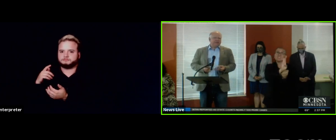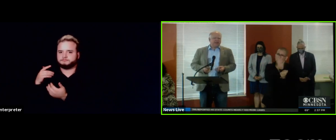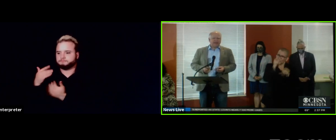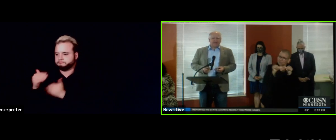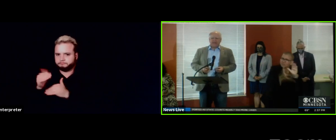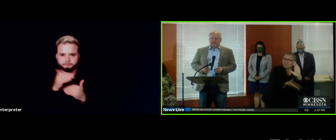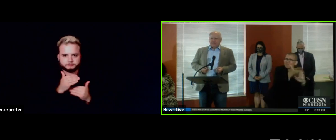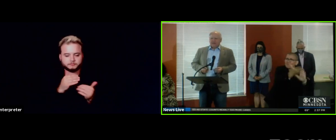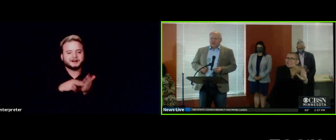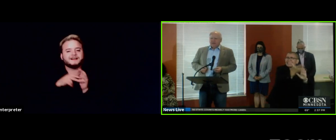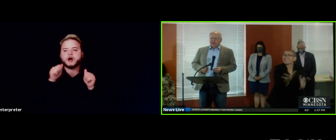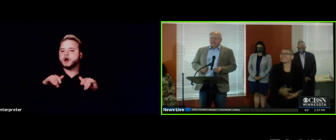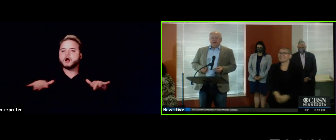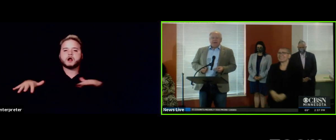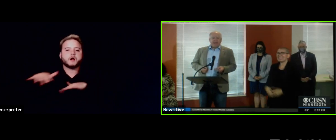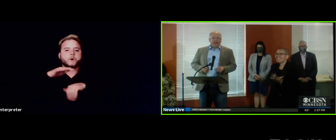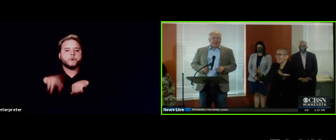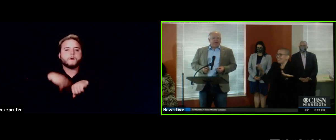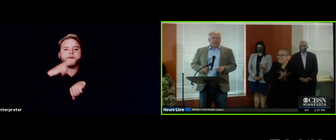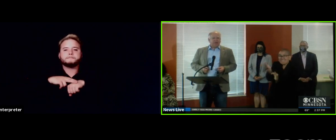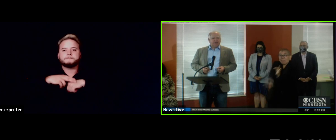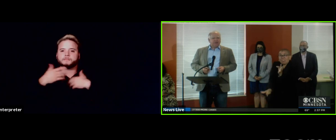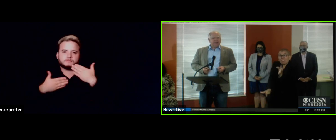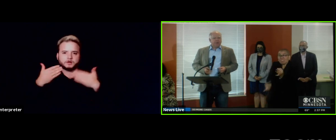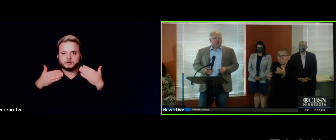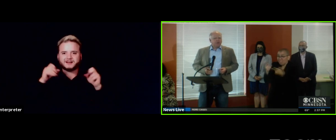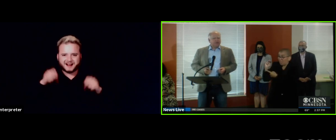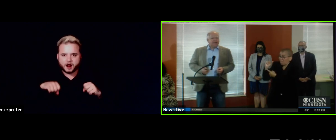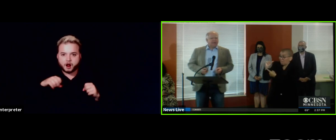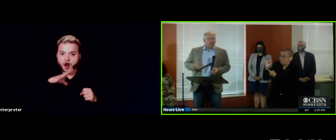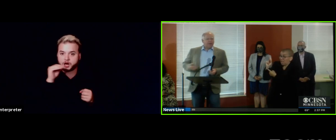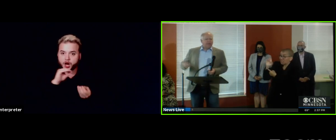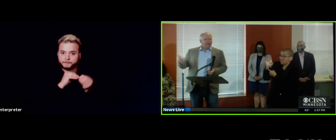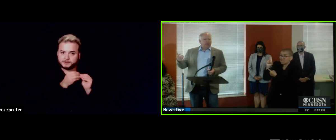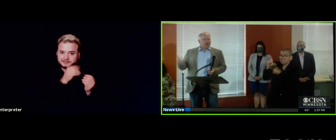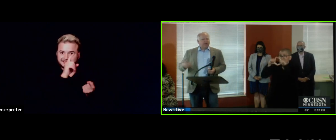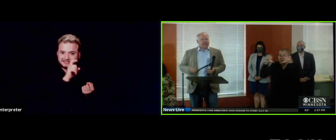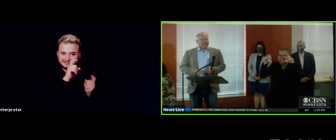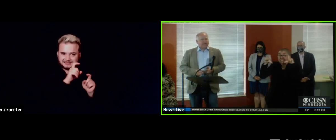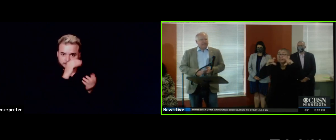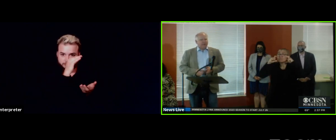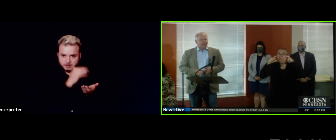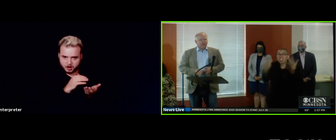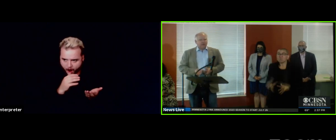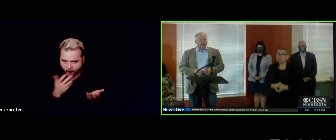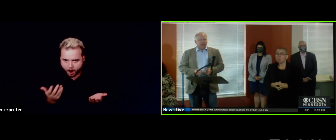that's a, if I may, a very conservative approach to dealing with COVID-19 and yet we're struggling